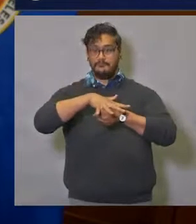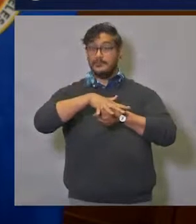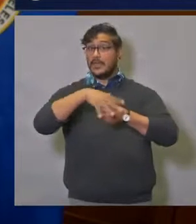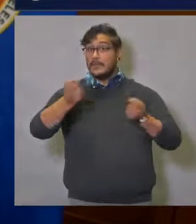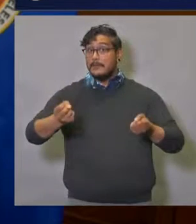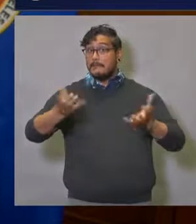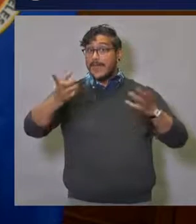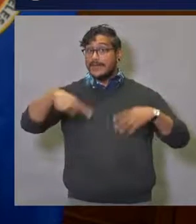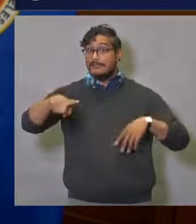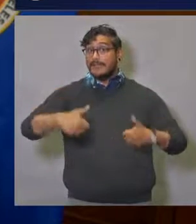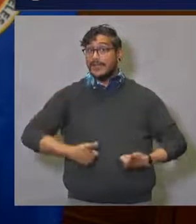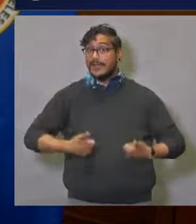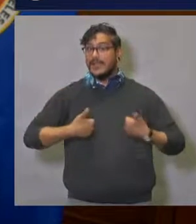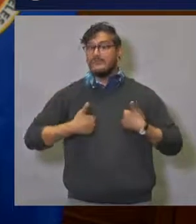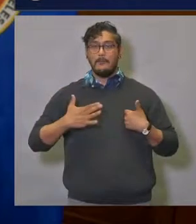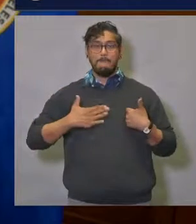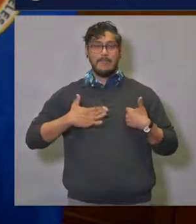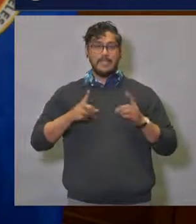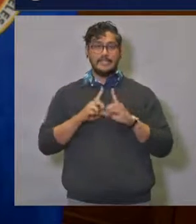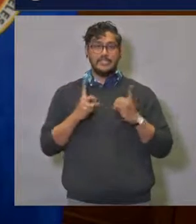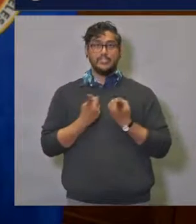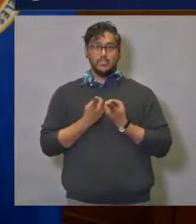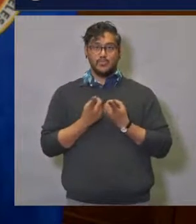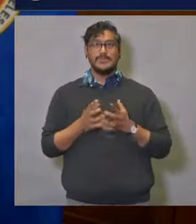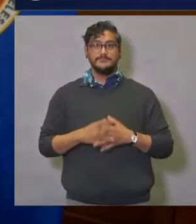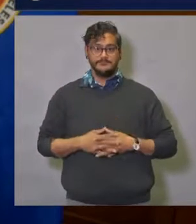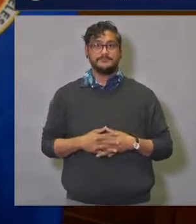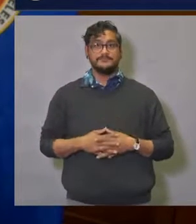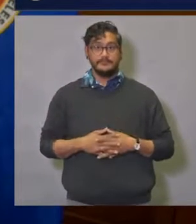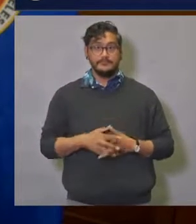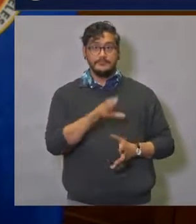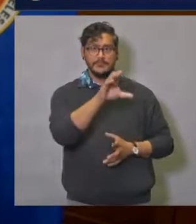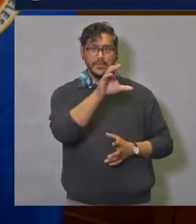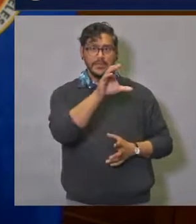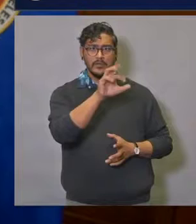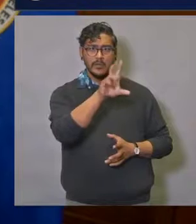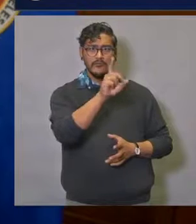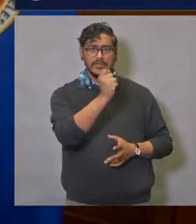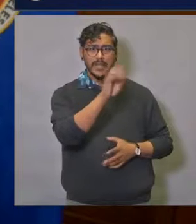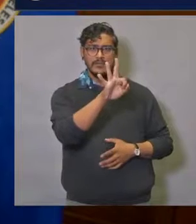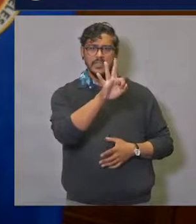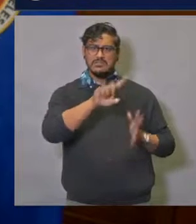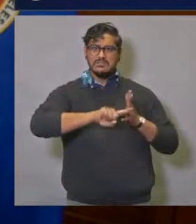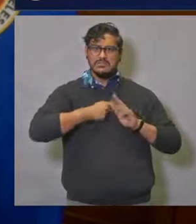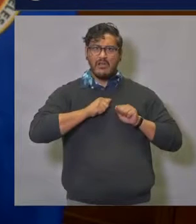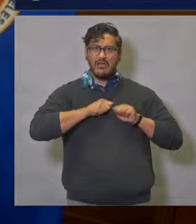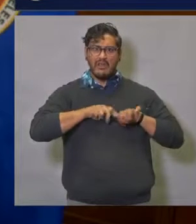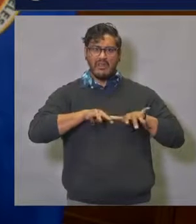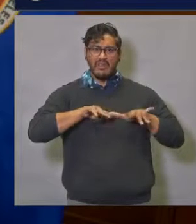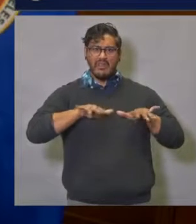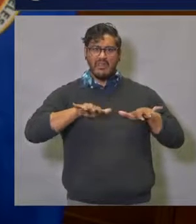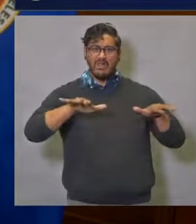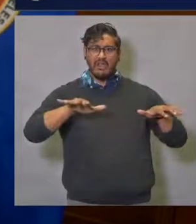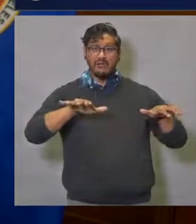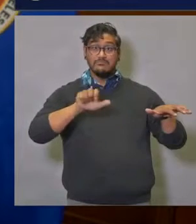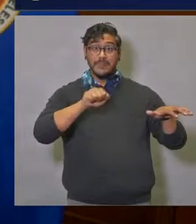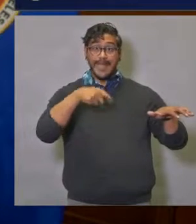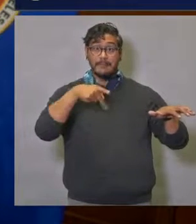IN LA COUNTY.